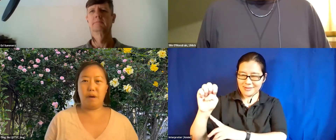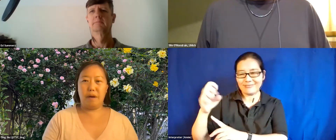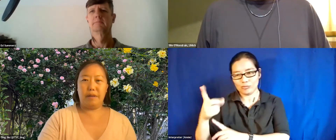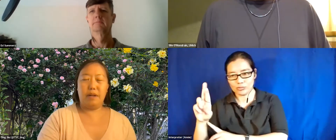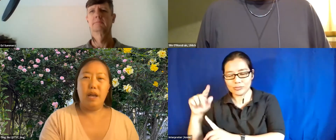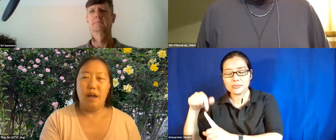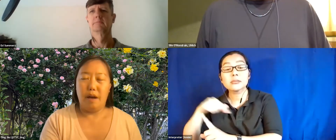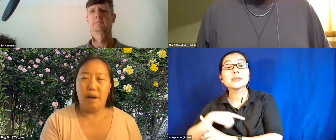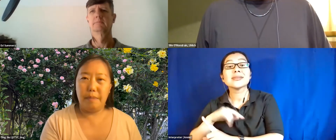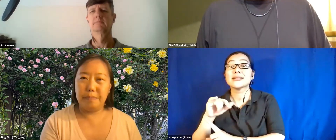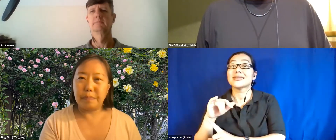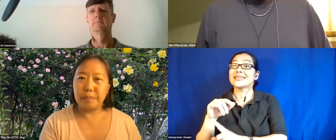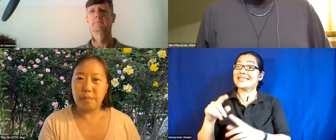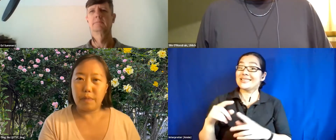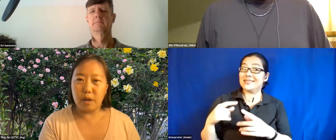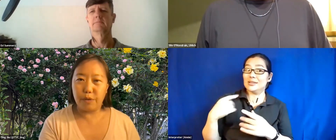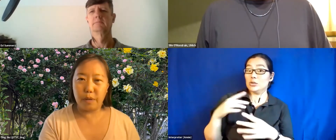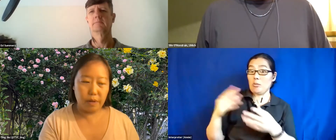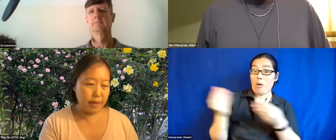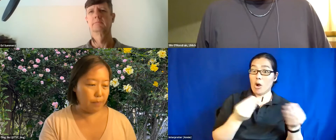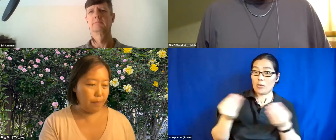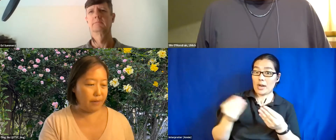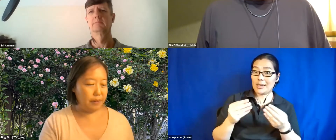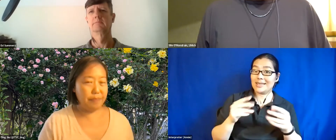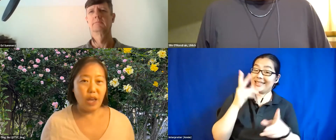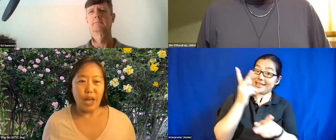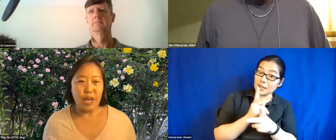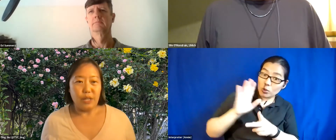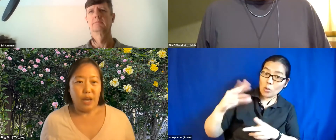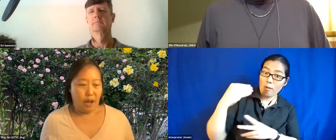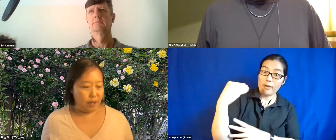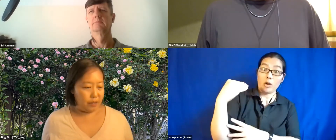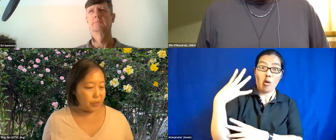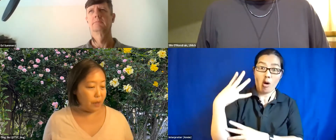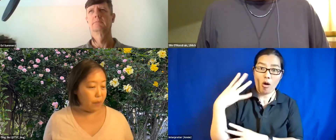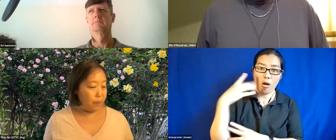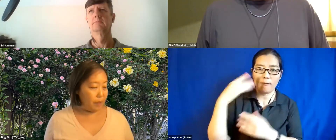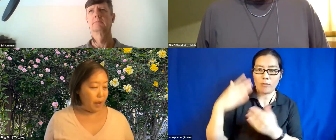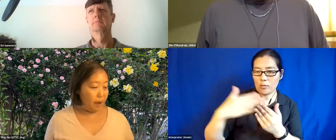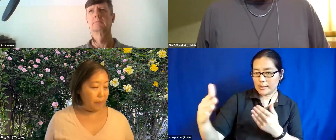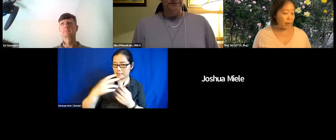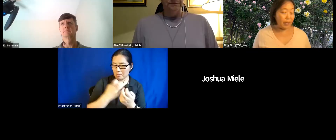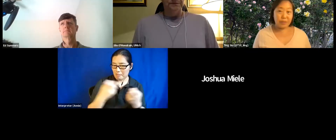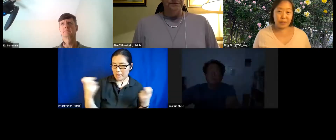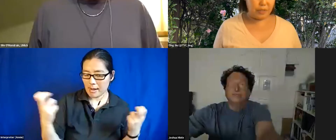on for the panel. This is the